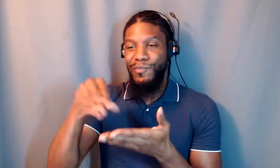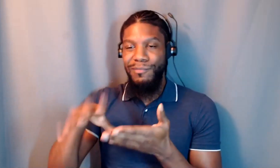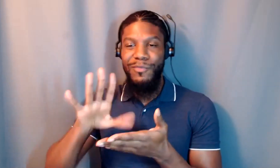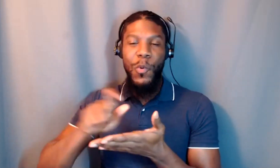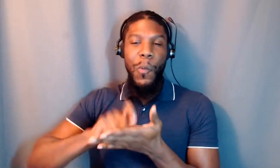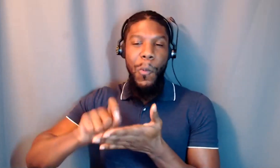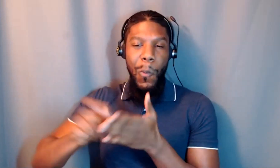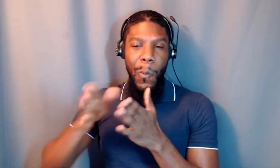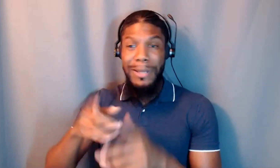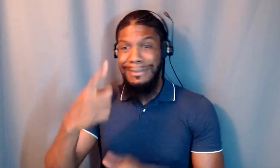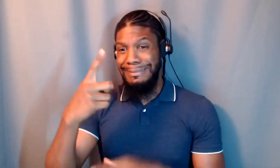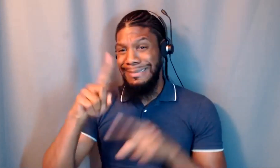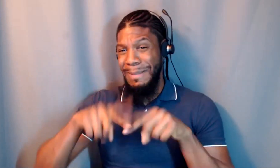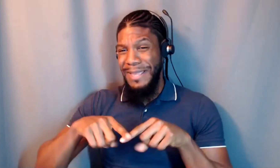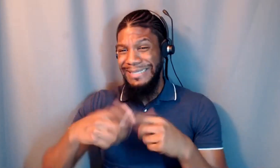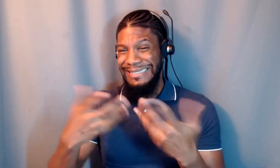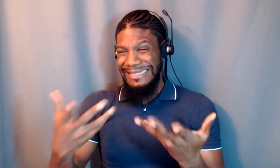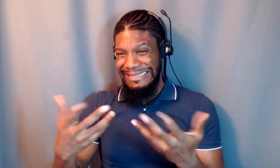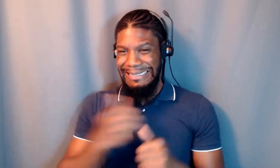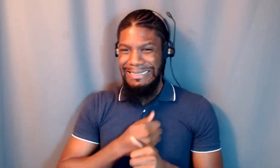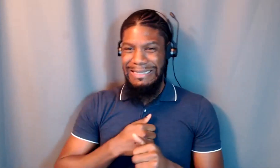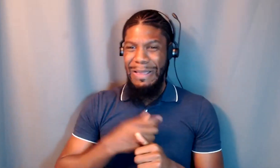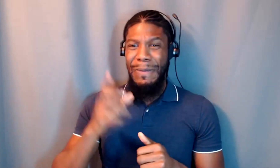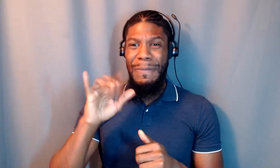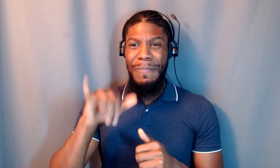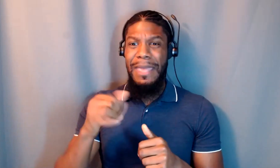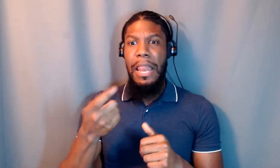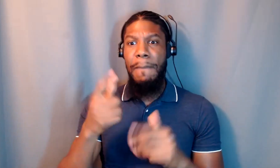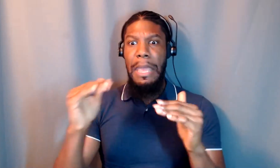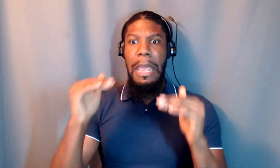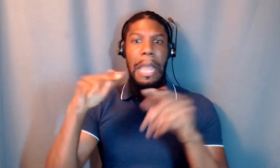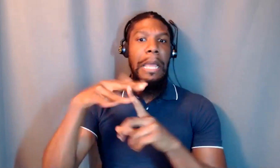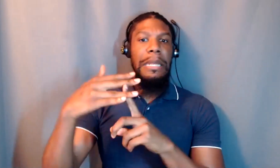Sorry that it's really contextual, but hopefully that gives you some ideas.